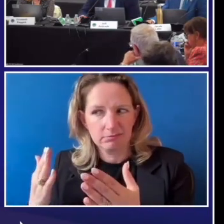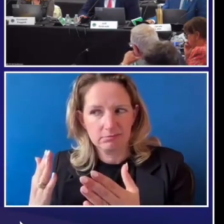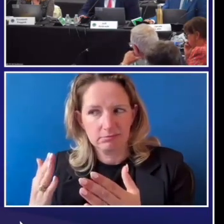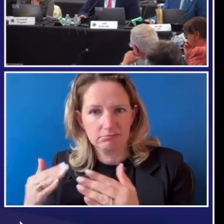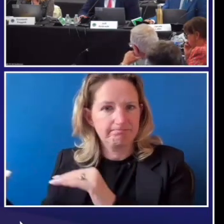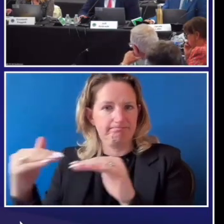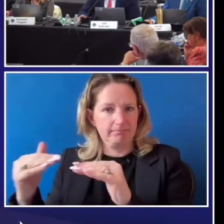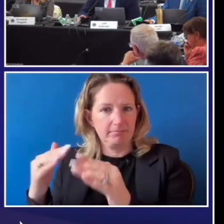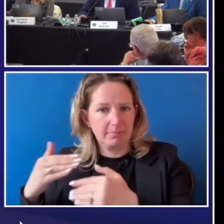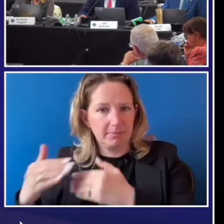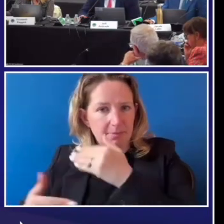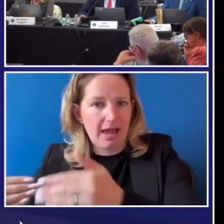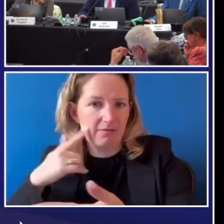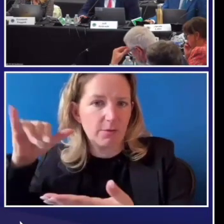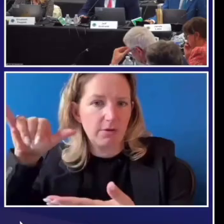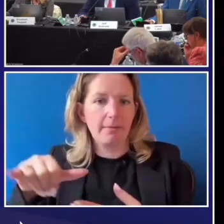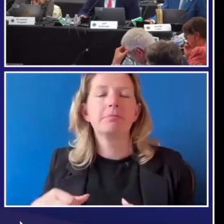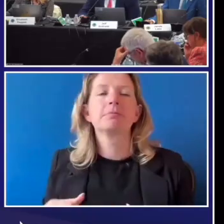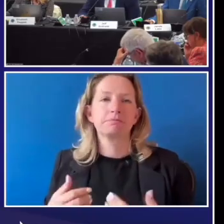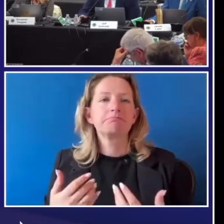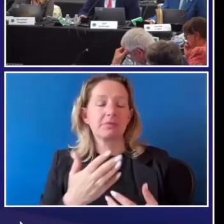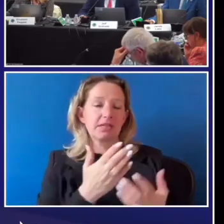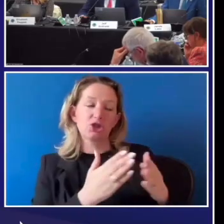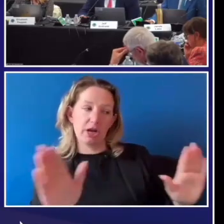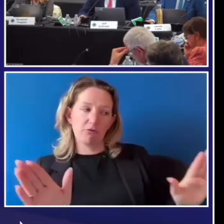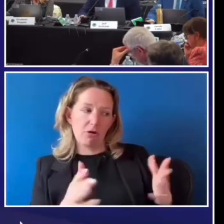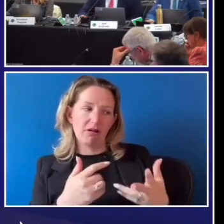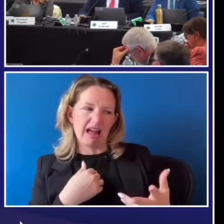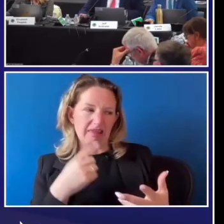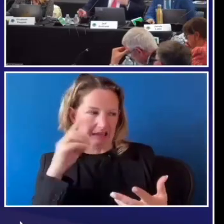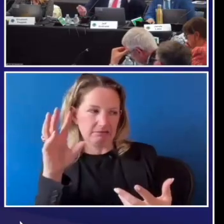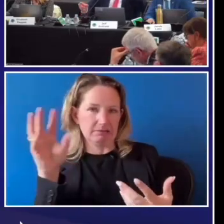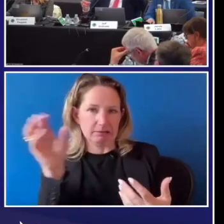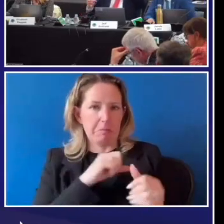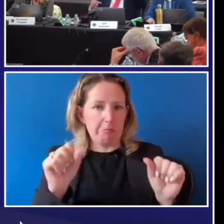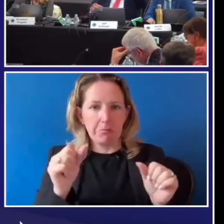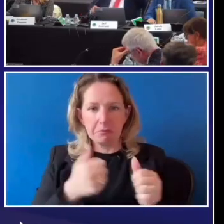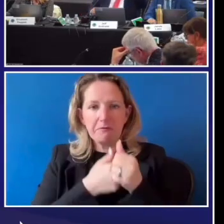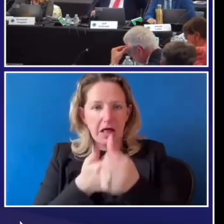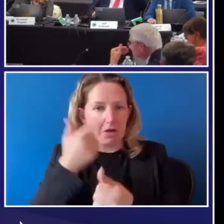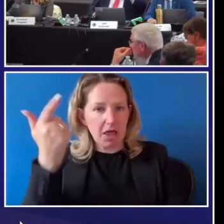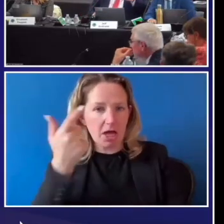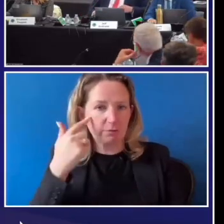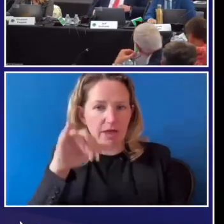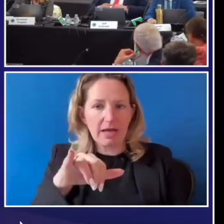of following the logic there, um, for newer creditors. I would be careful using the word due process here.